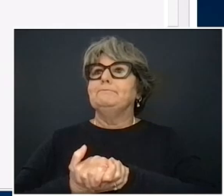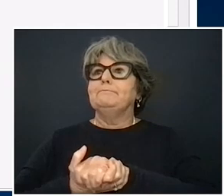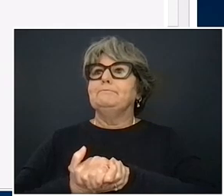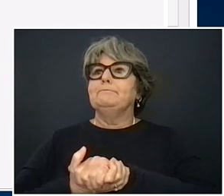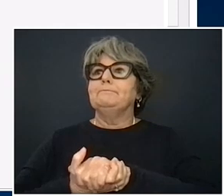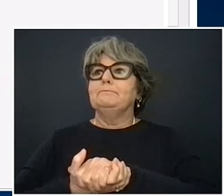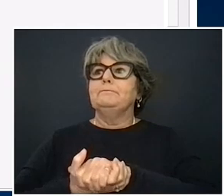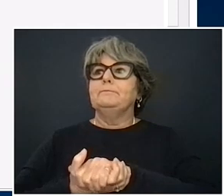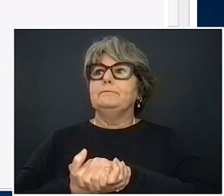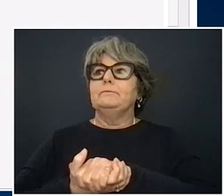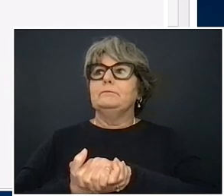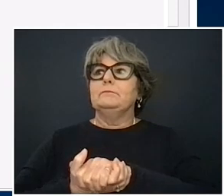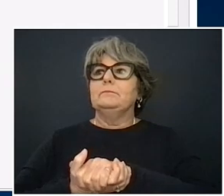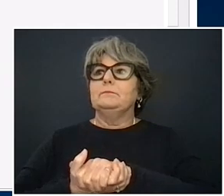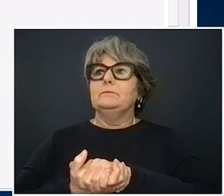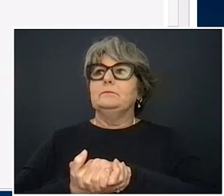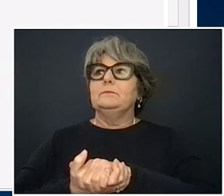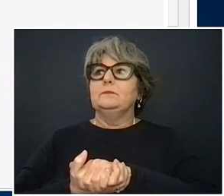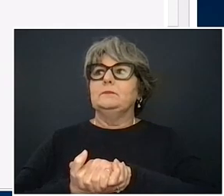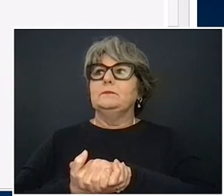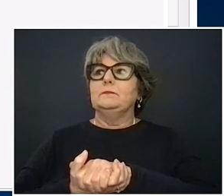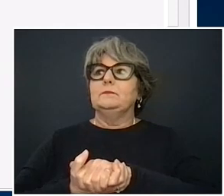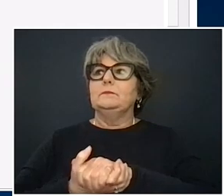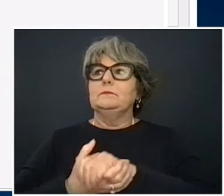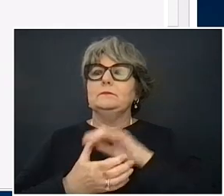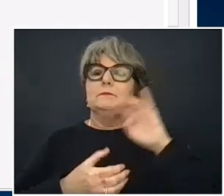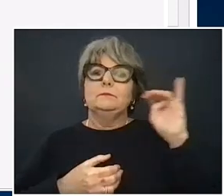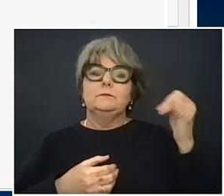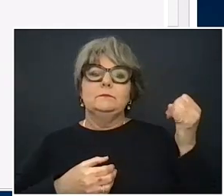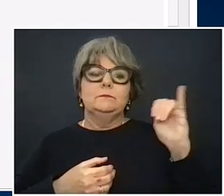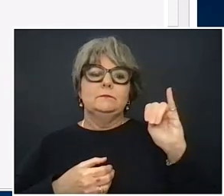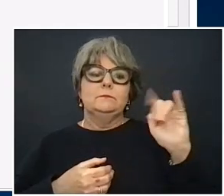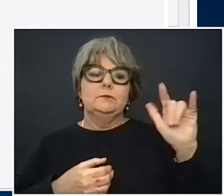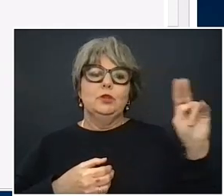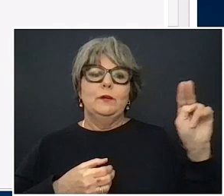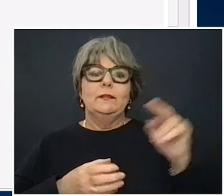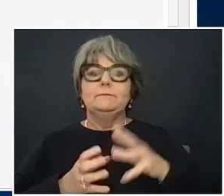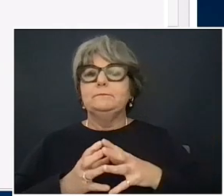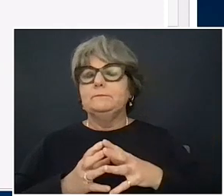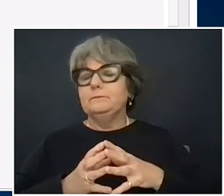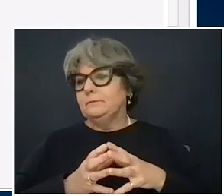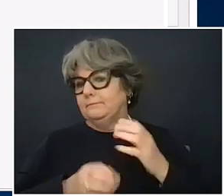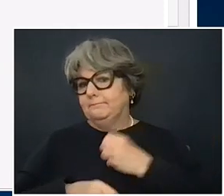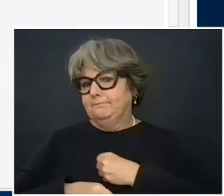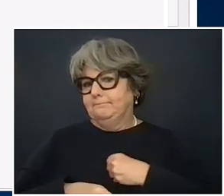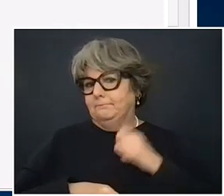Okay, Jillian. Yeah. Sorry for this question. I again, I'm not an expert on this, but,